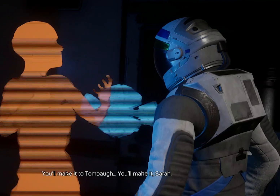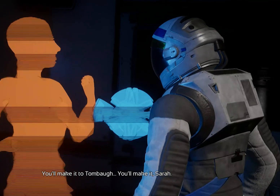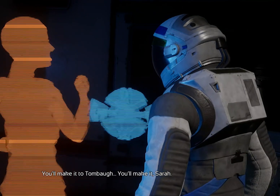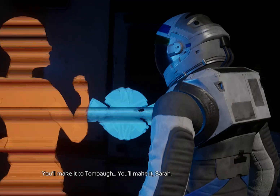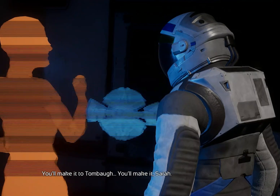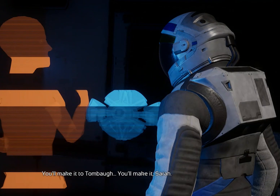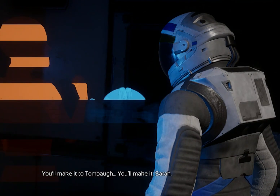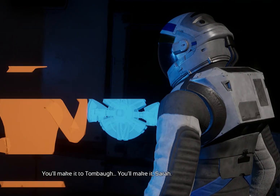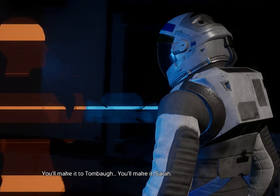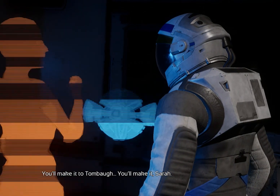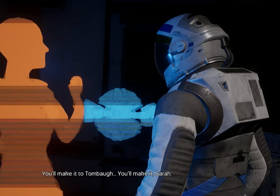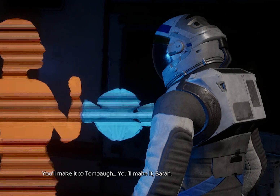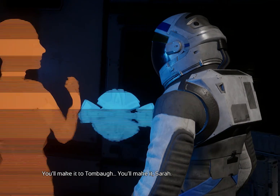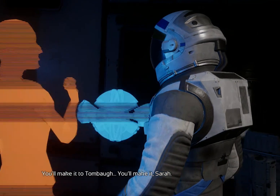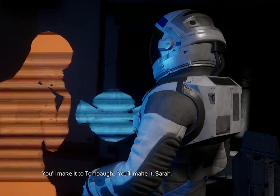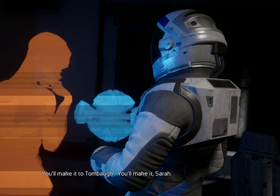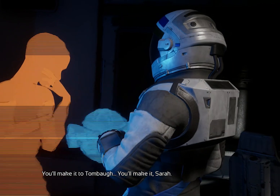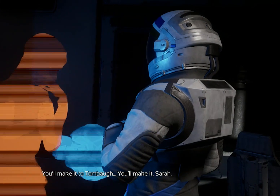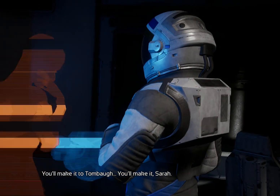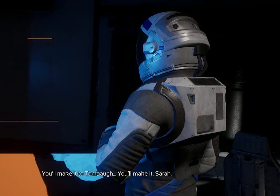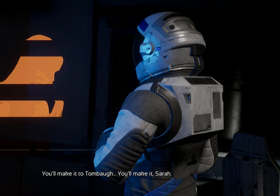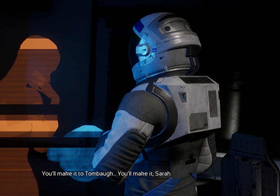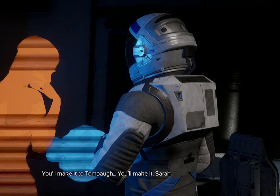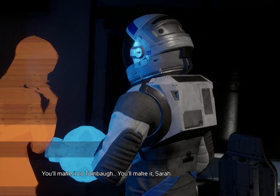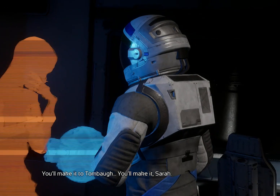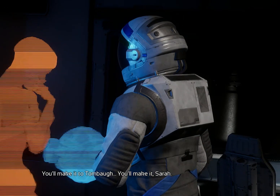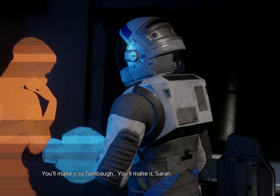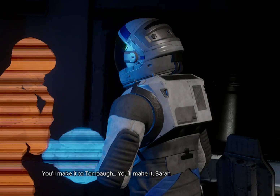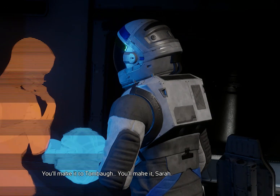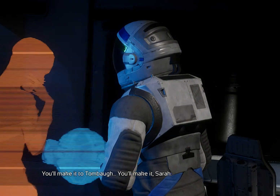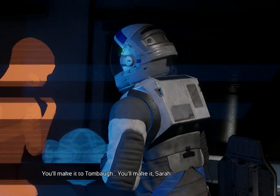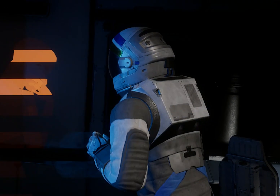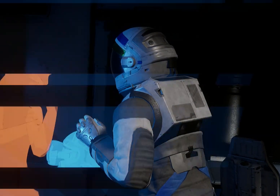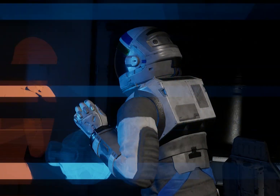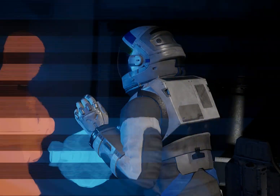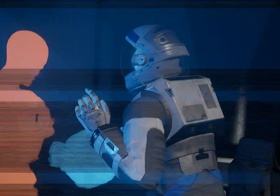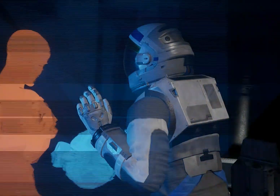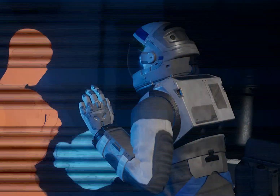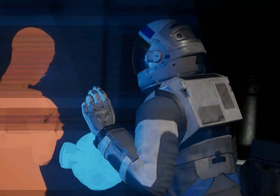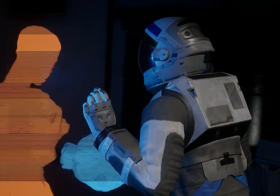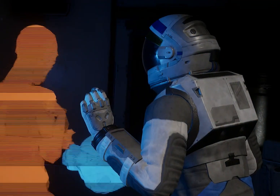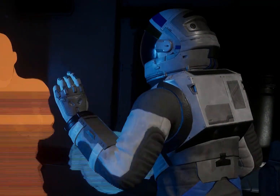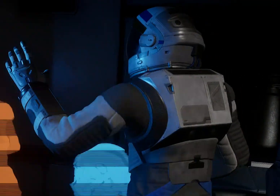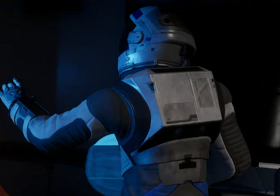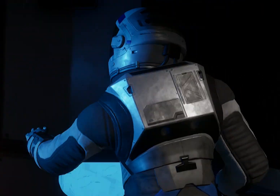You make it to tell me. You make it, Sarah. I really felt the struggle of each and every one of them